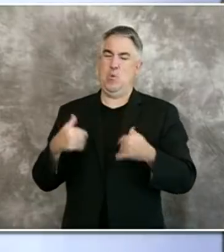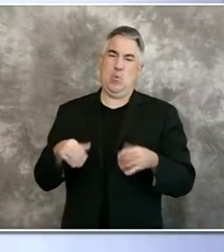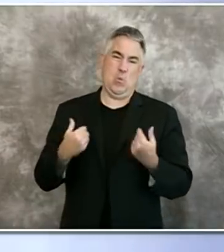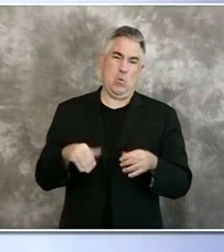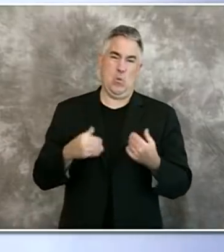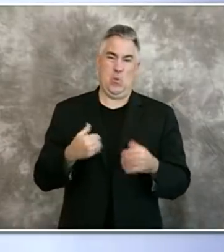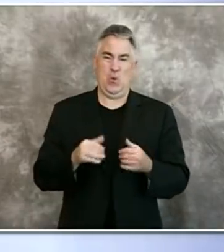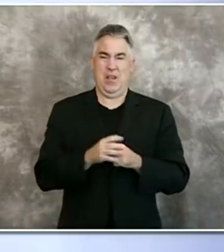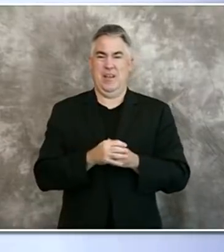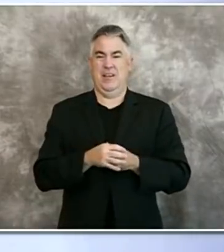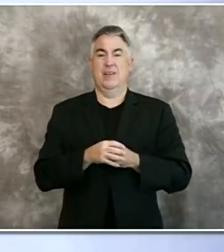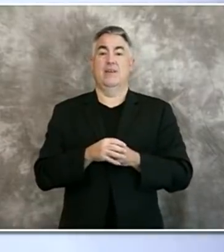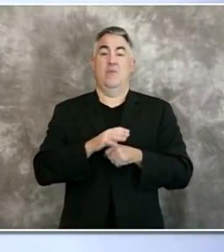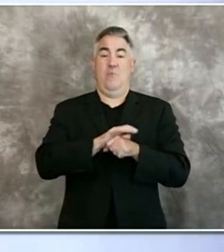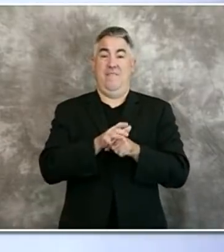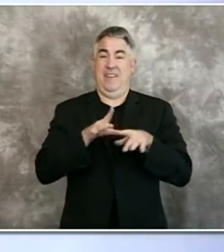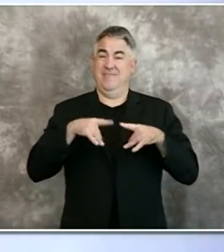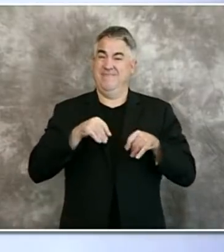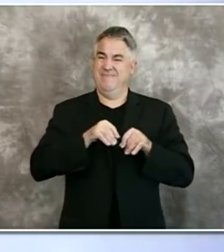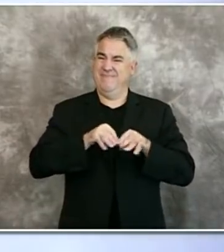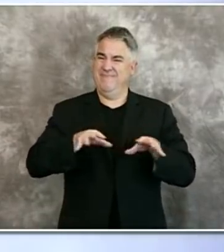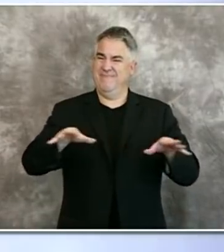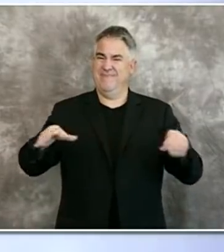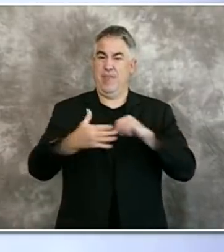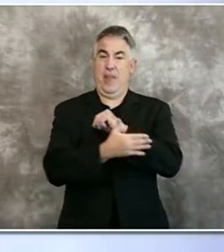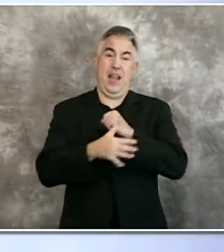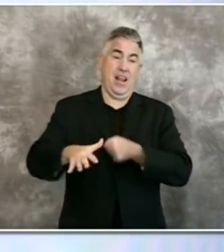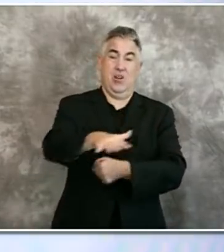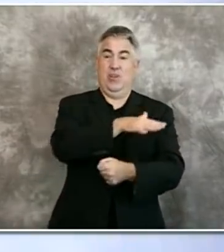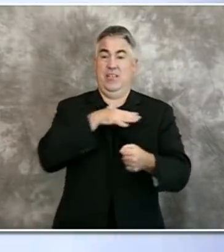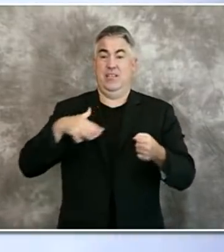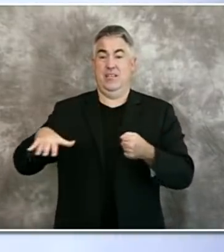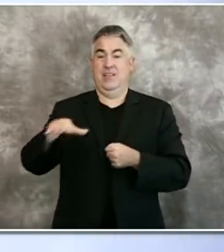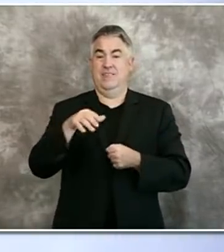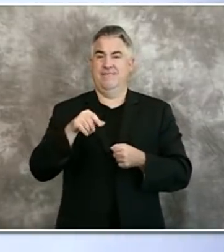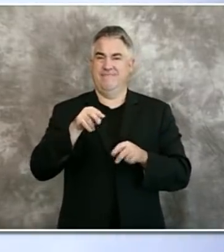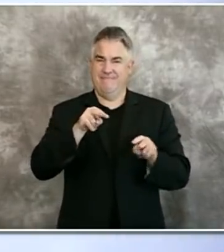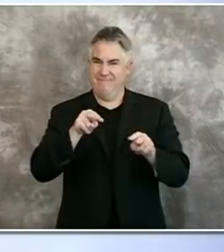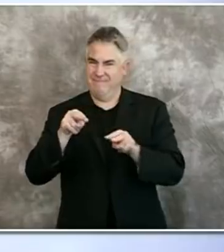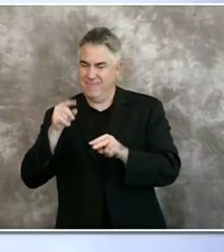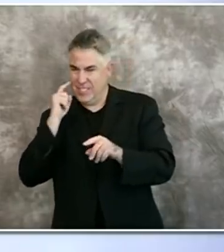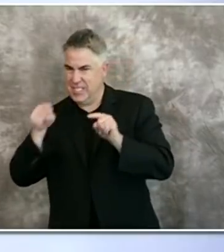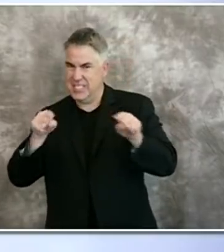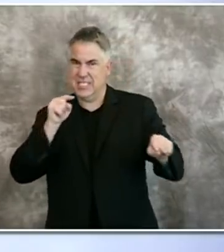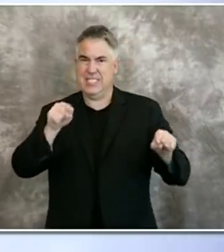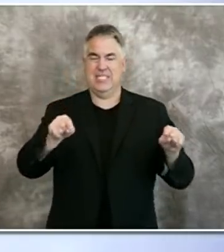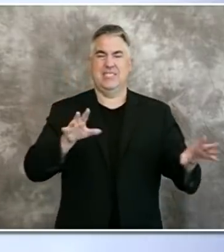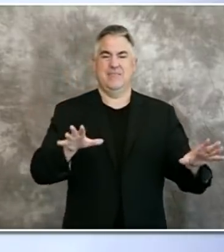LAST 2 WEEKS IN PARTICULAR I WAS IN A CONCERNING GREATER PRESSURE. ALL RIGHT A SPREAD THAT IS NOT ONLY IMPACTED OUR